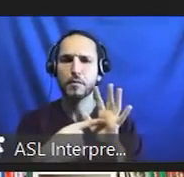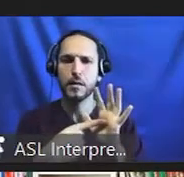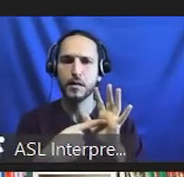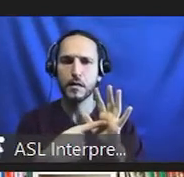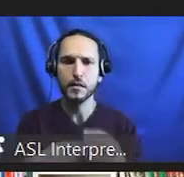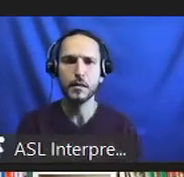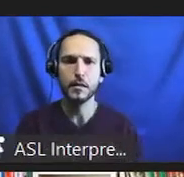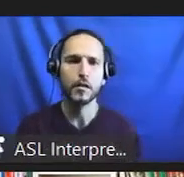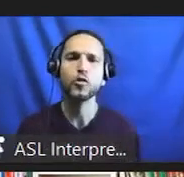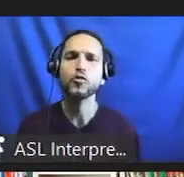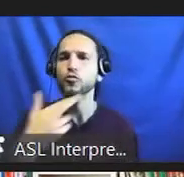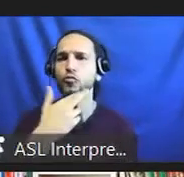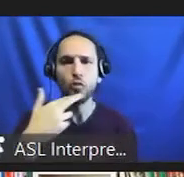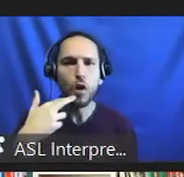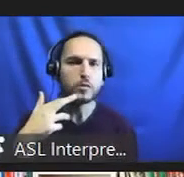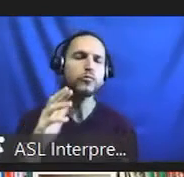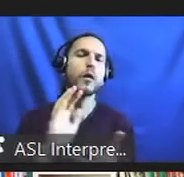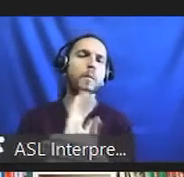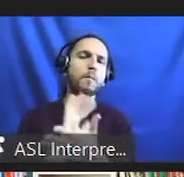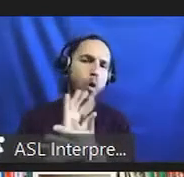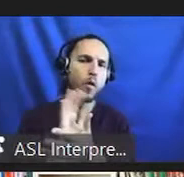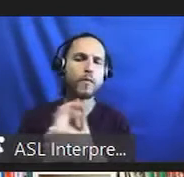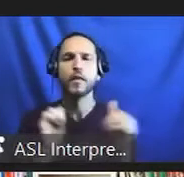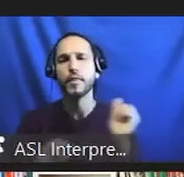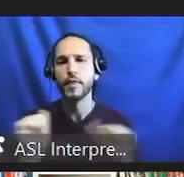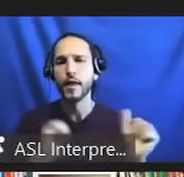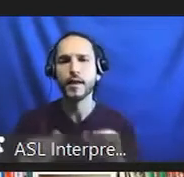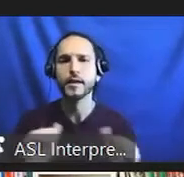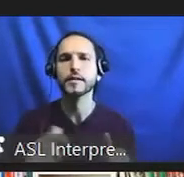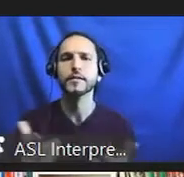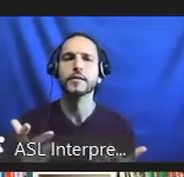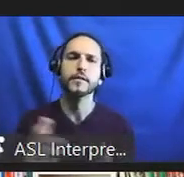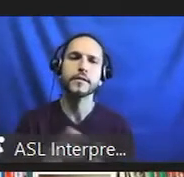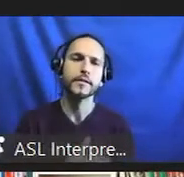there-- restaurants, movie theaters, schools, daycare facilities, on and on.